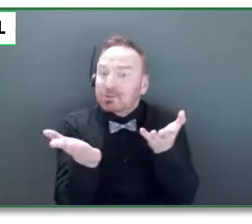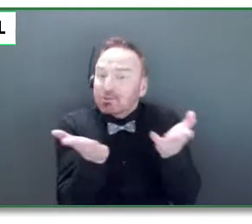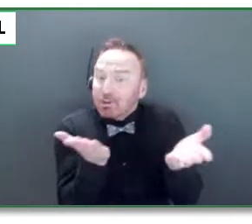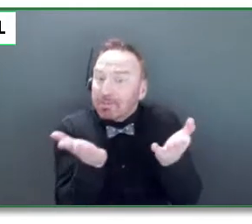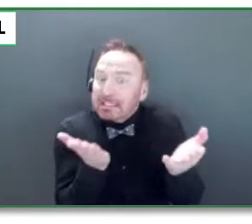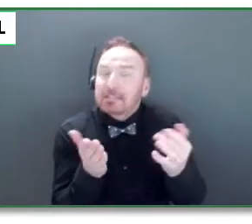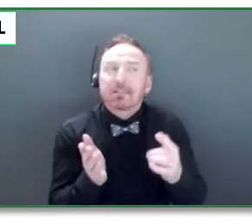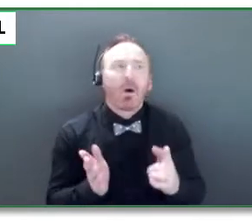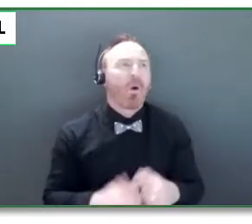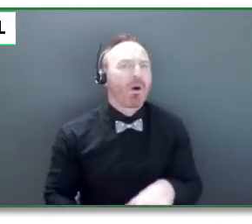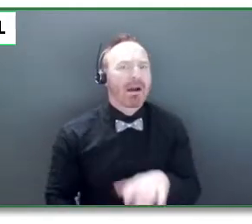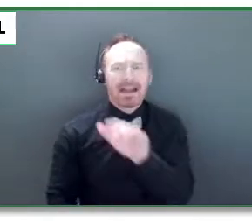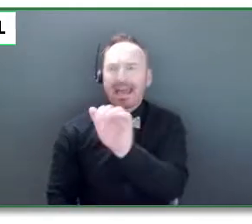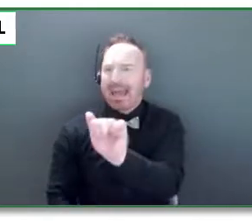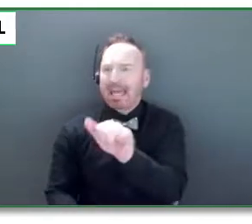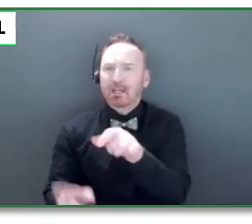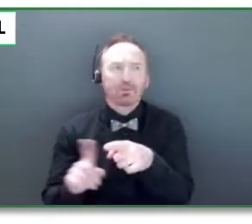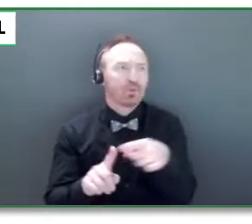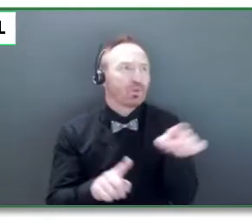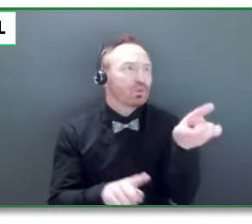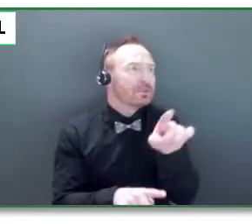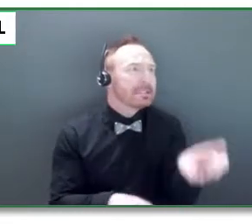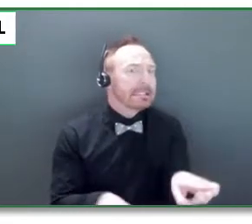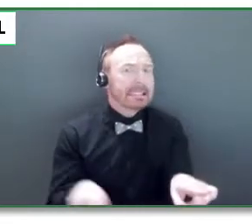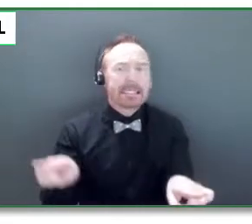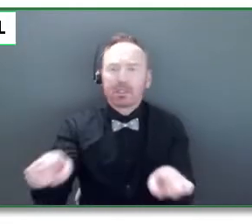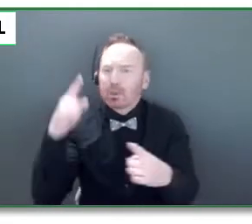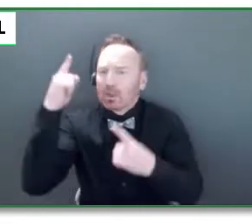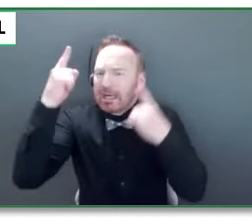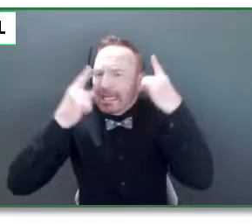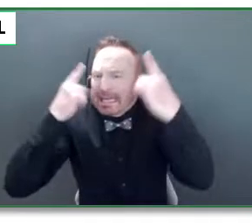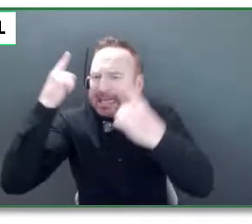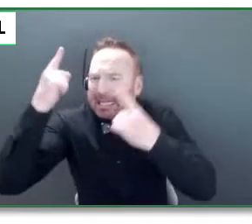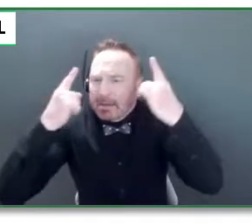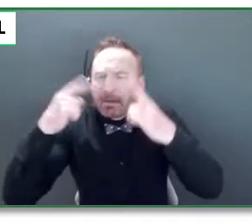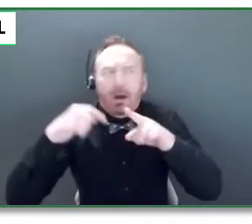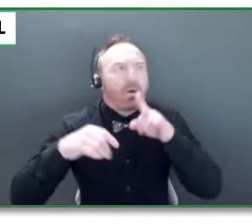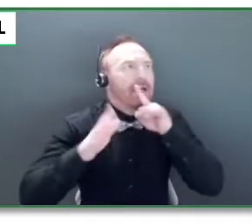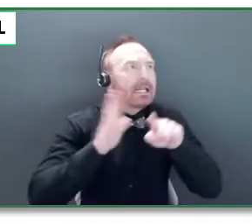something that is new or an improvement, you should always include accessibility